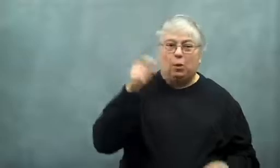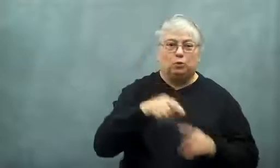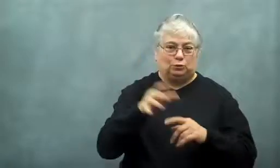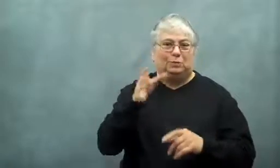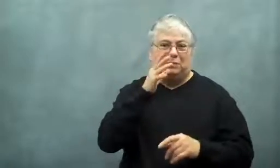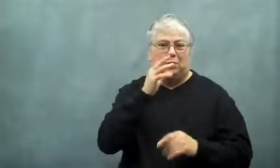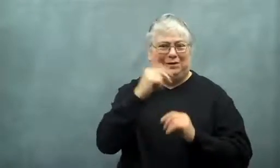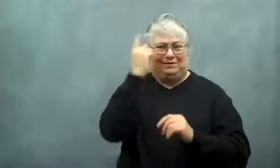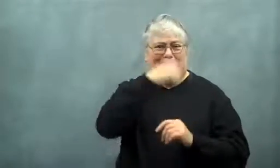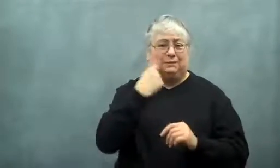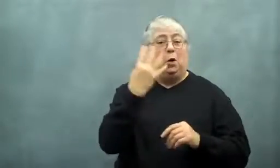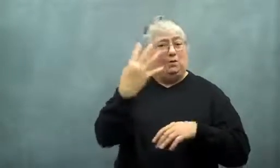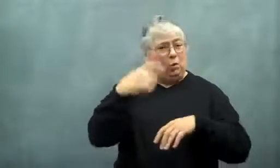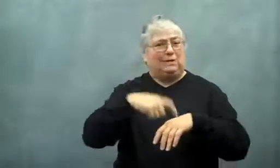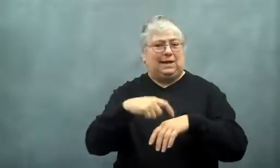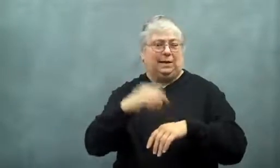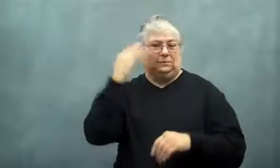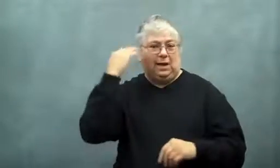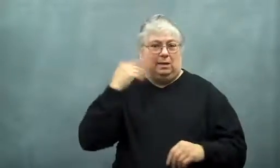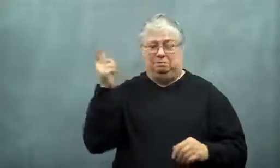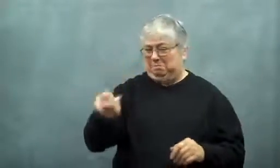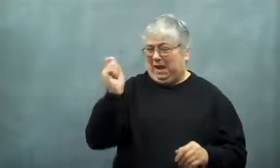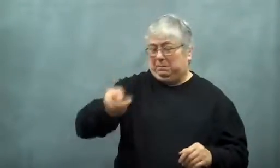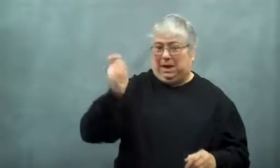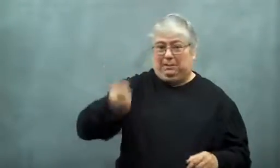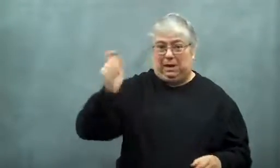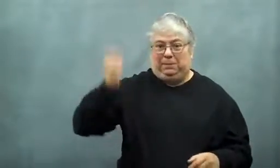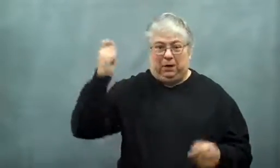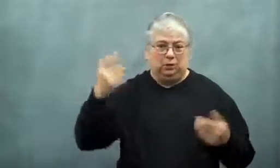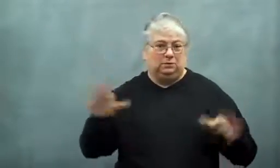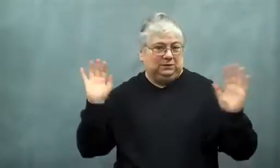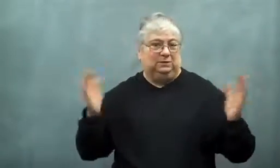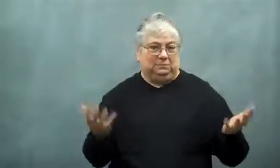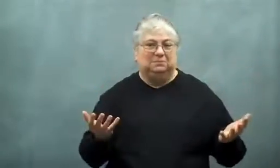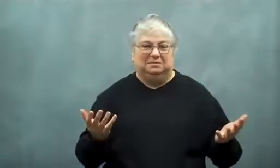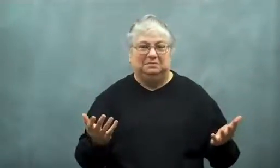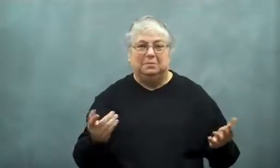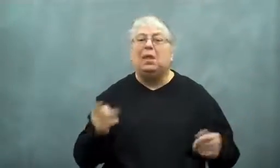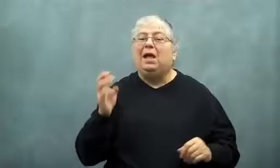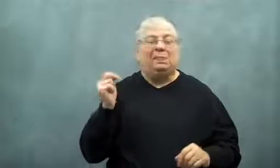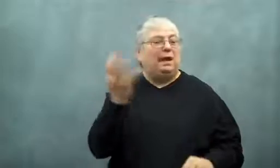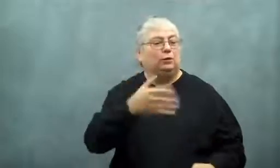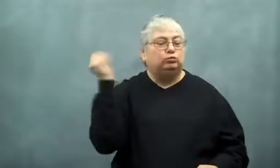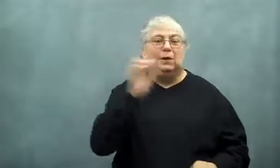He shot her in the face and head a total of four times.